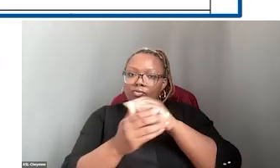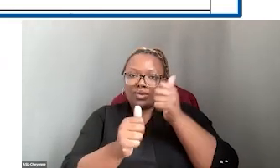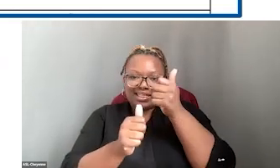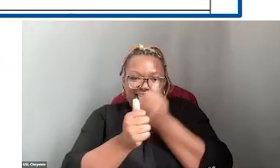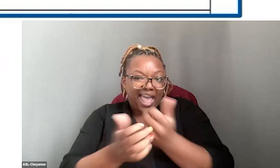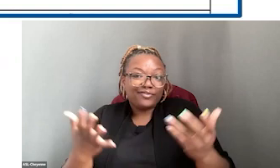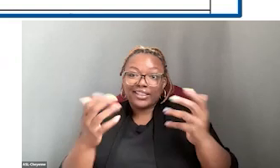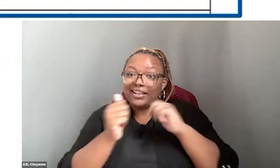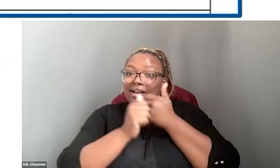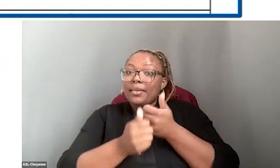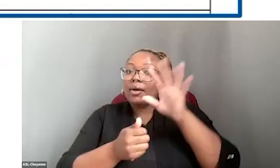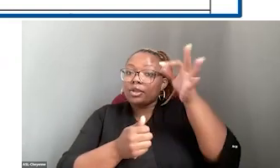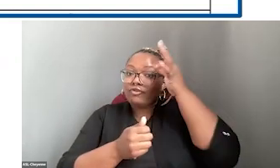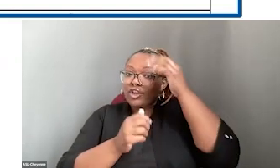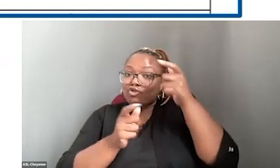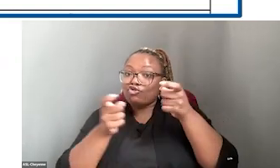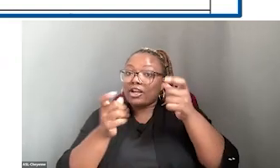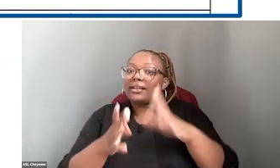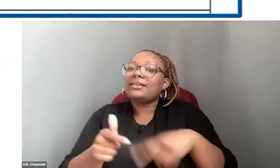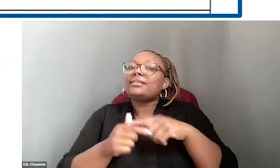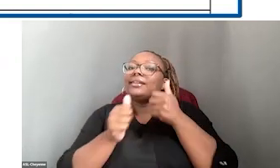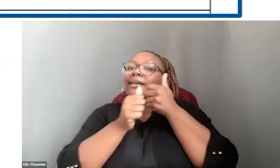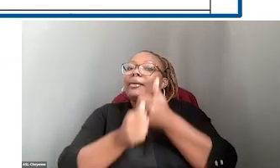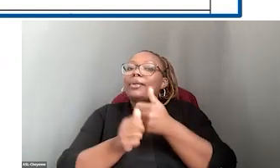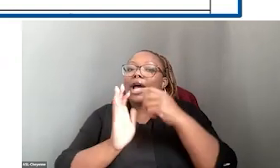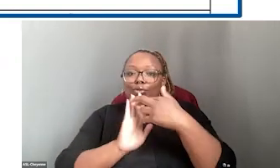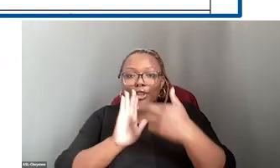comply with the terms and conditions of the award, comply with the PAPP Guide